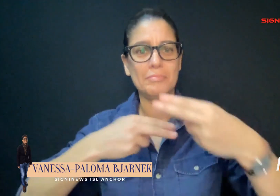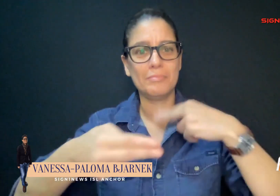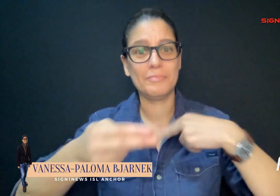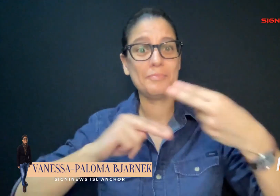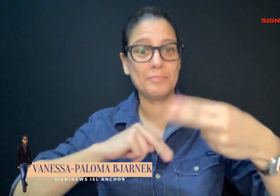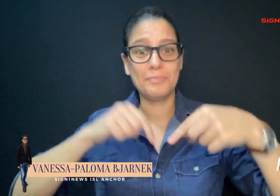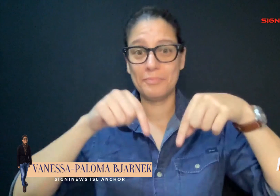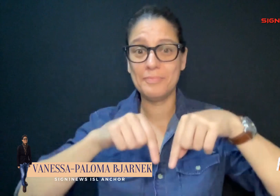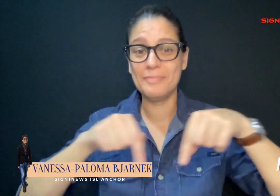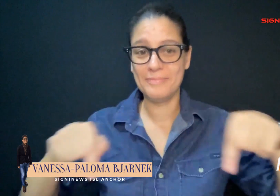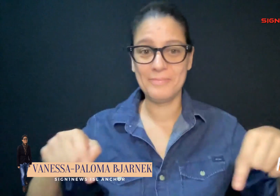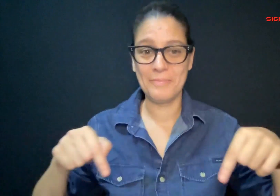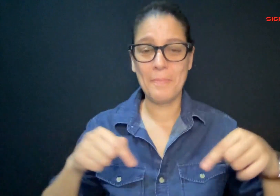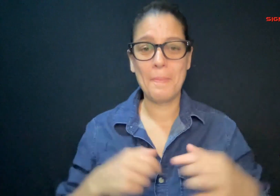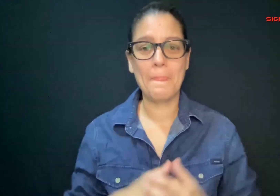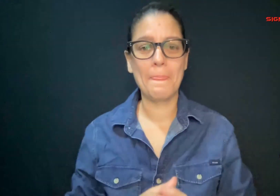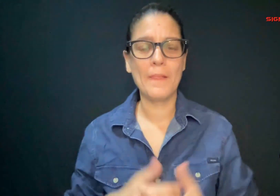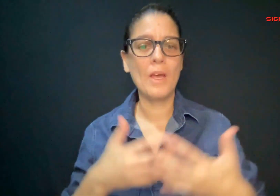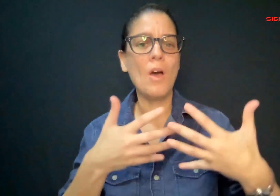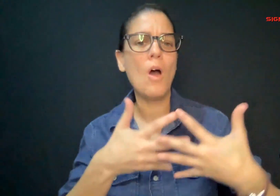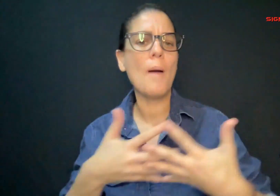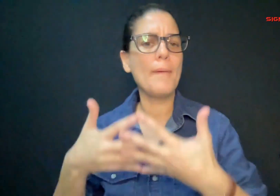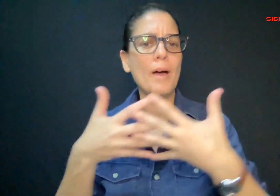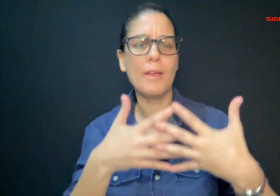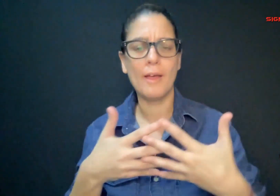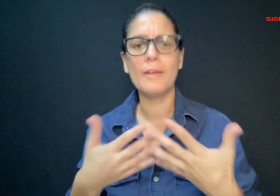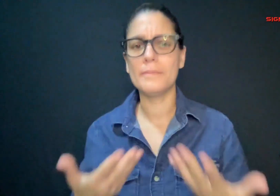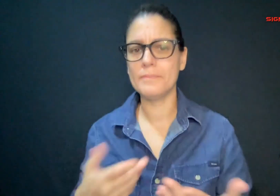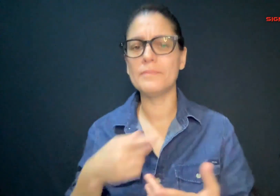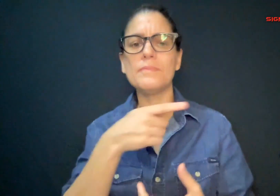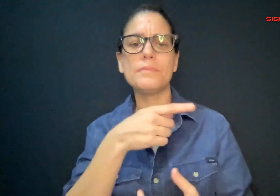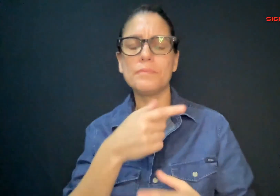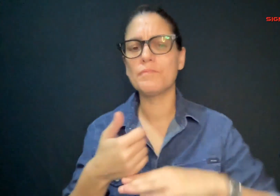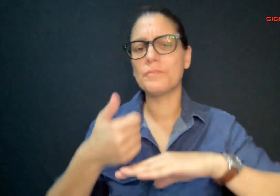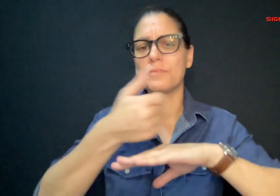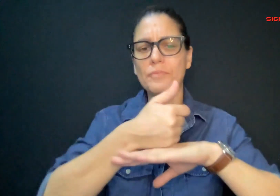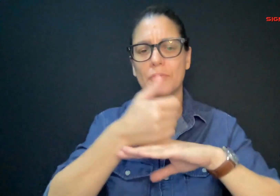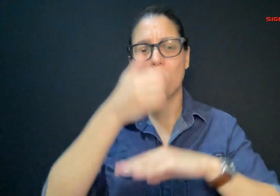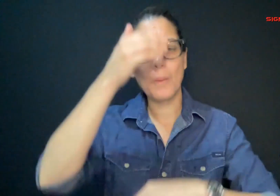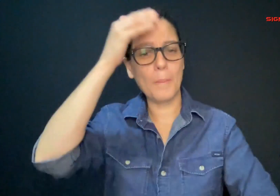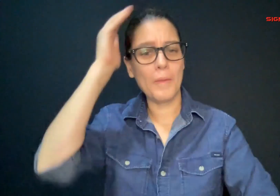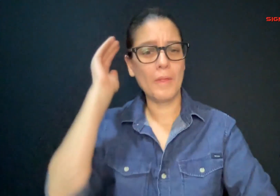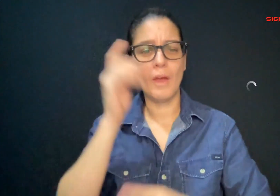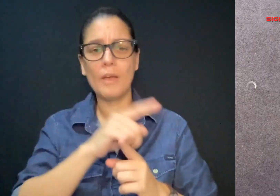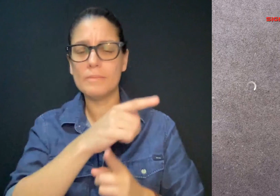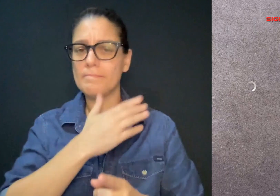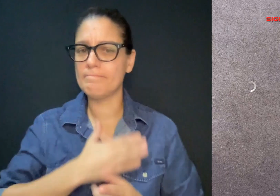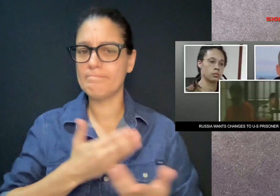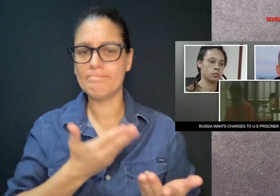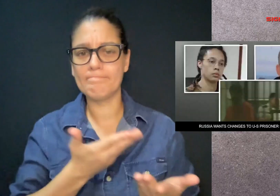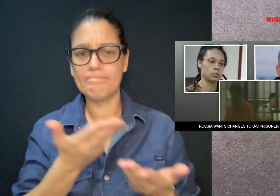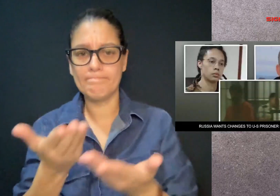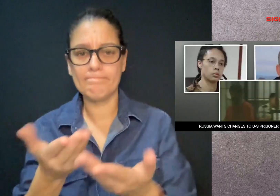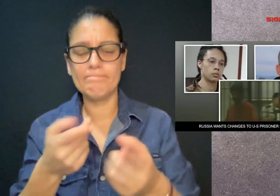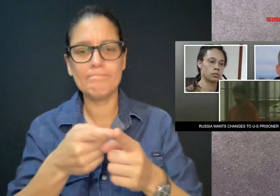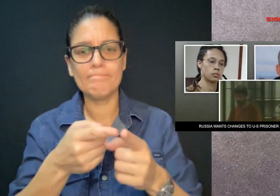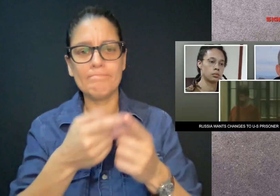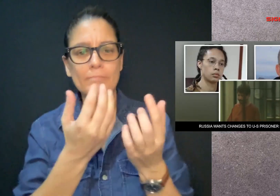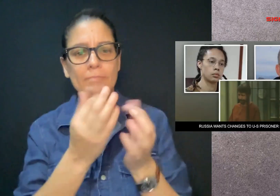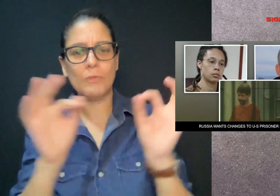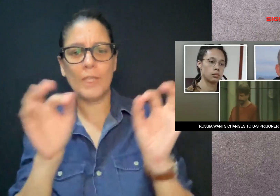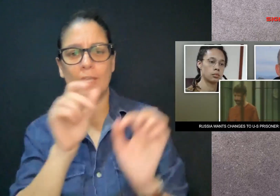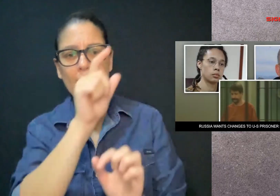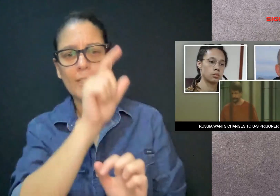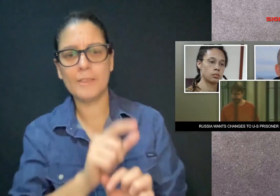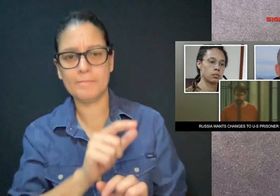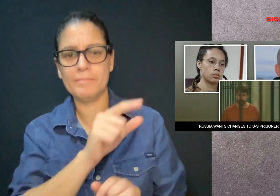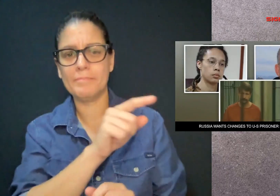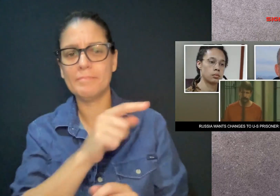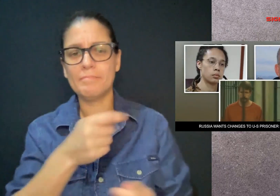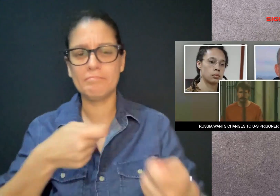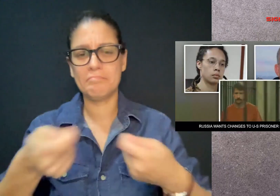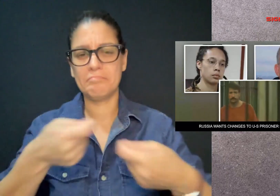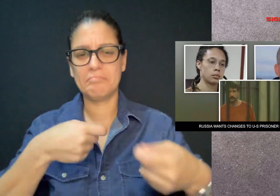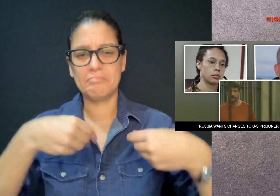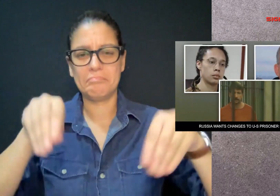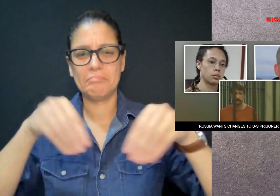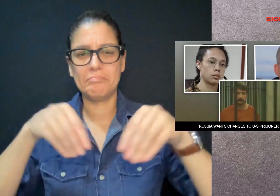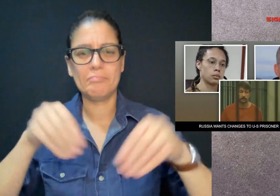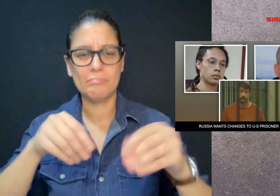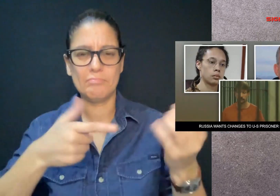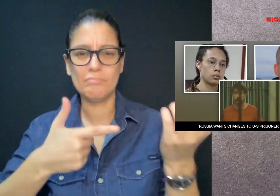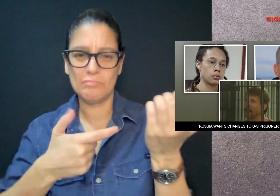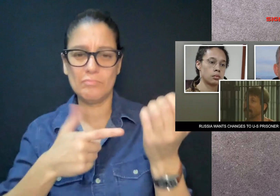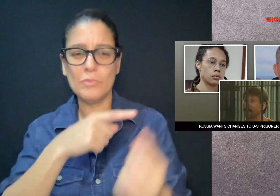comment about this update we may add it at the bottom of the screen